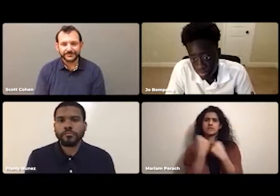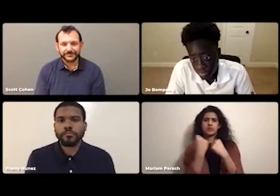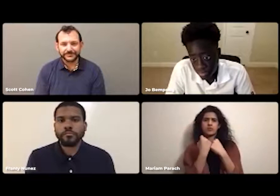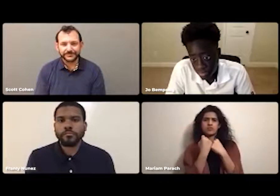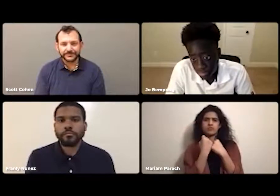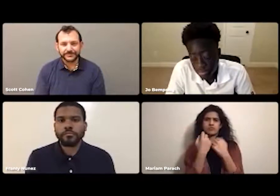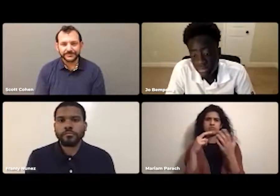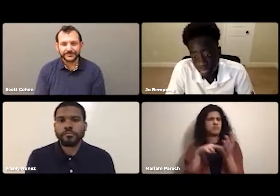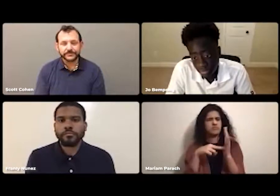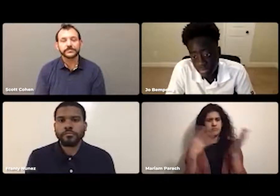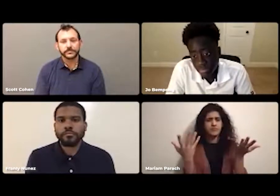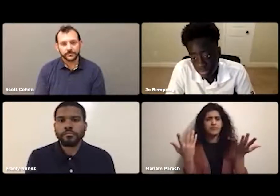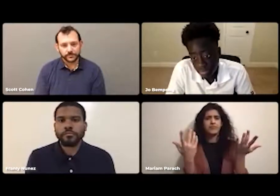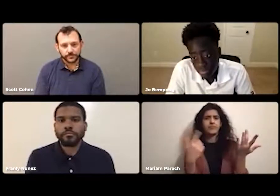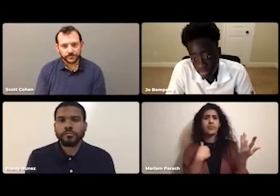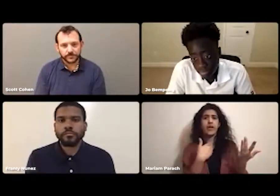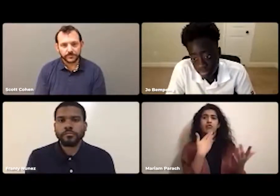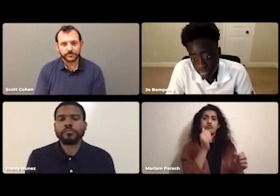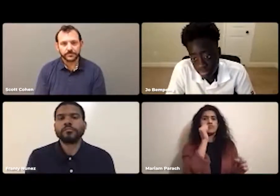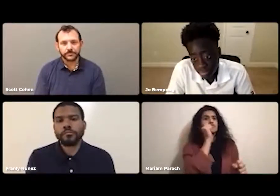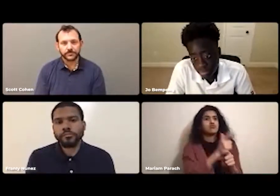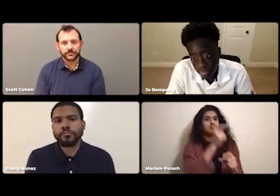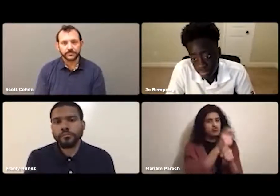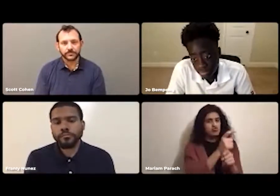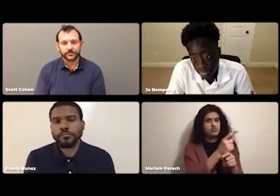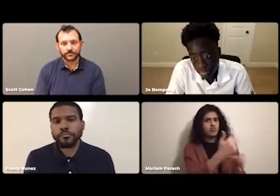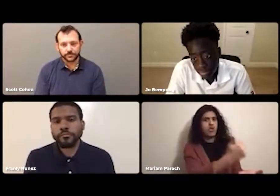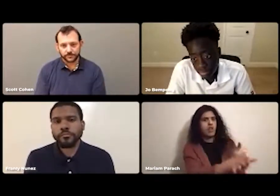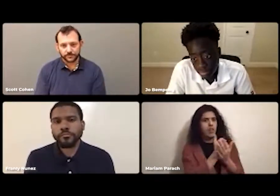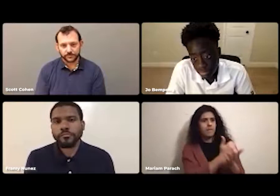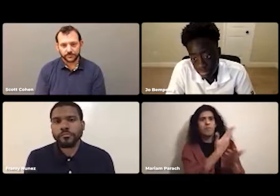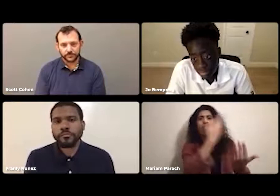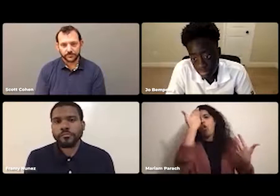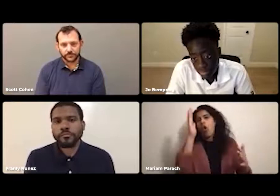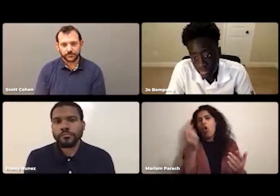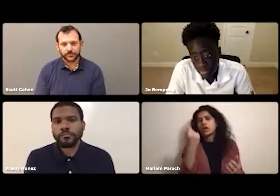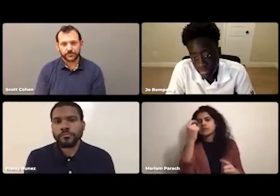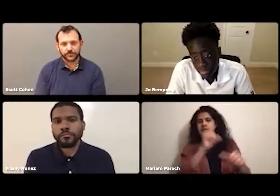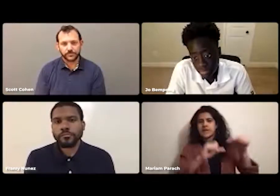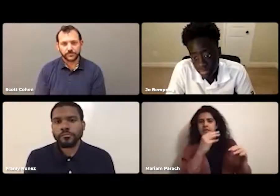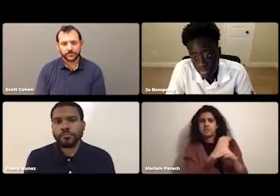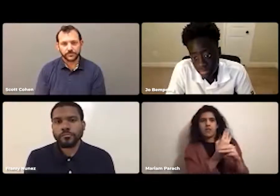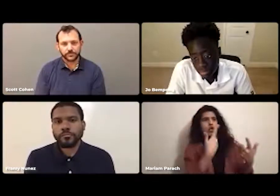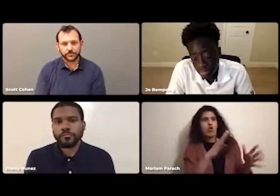As I just said, I felt I had really good social support. My siblings helped me.